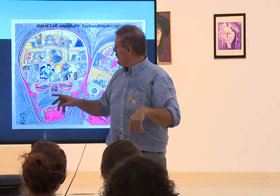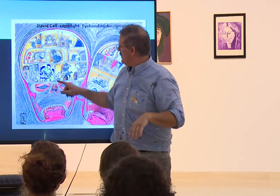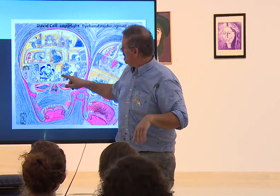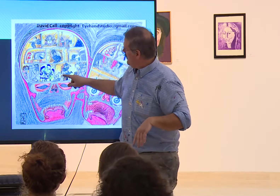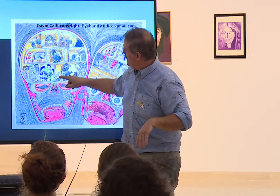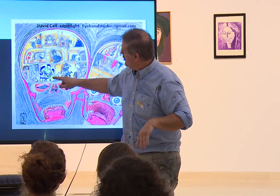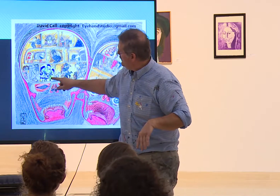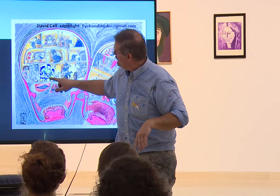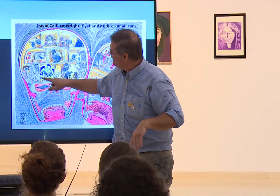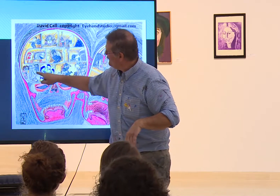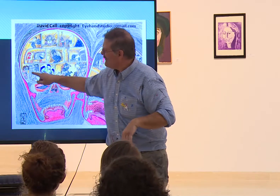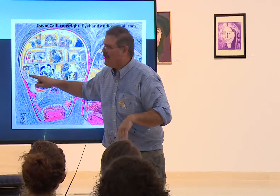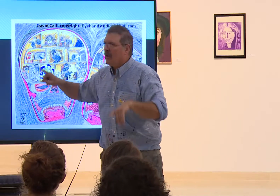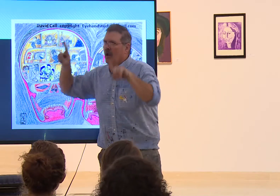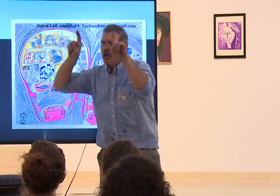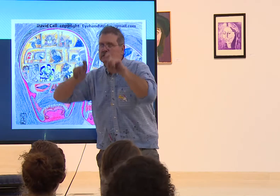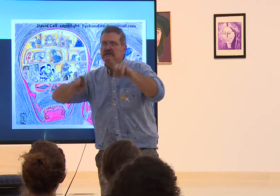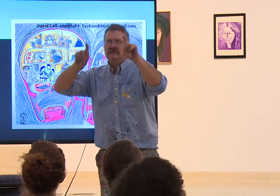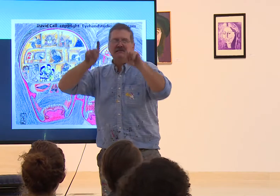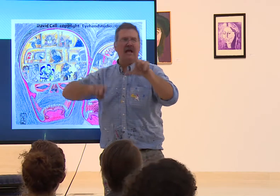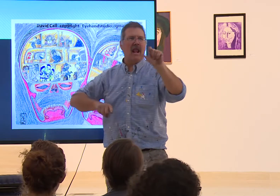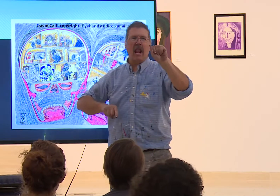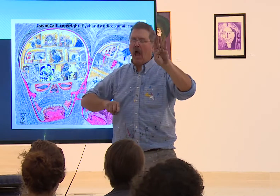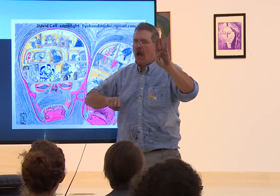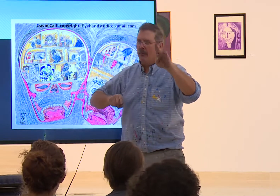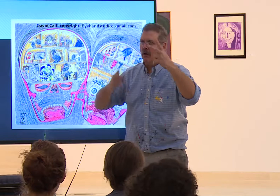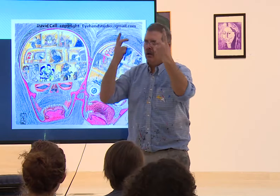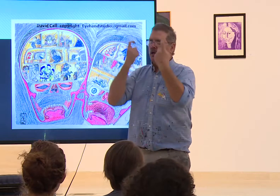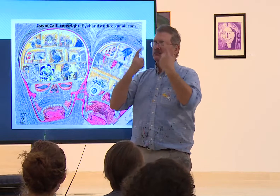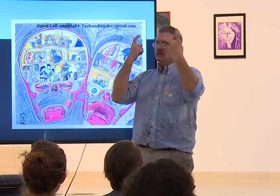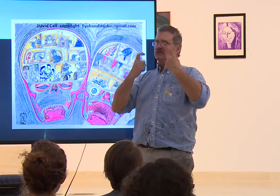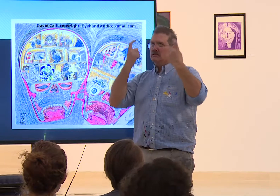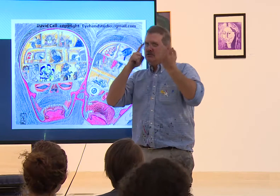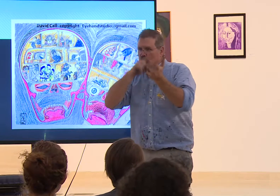people not treating me as a full person...